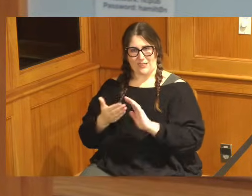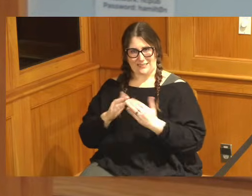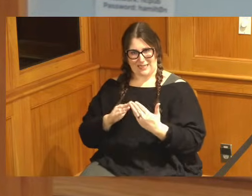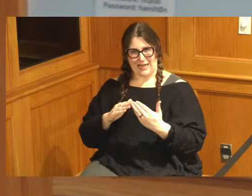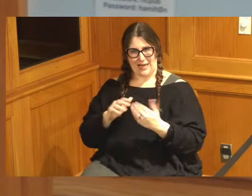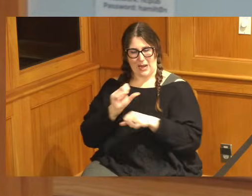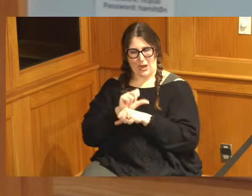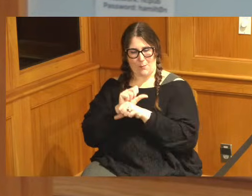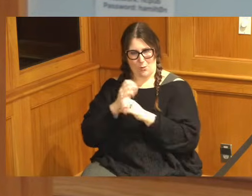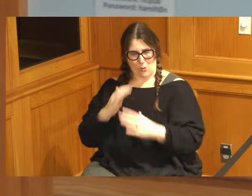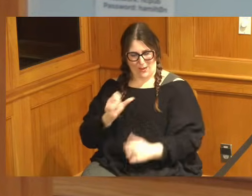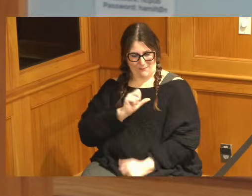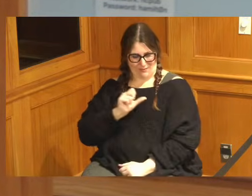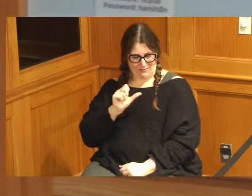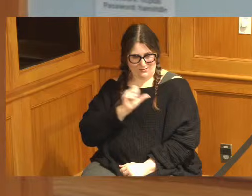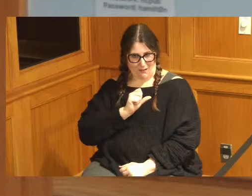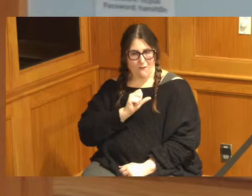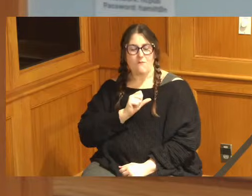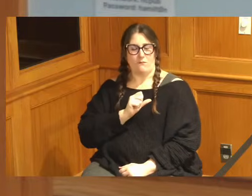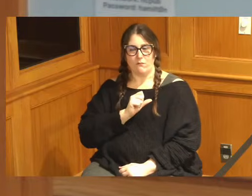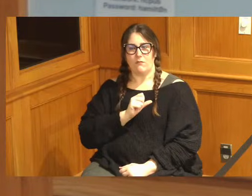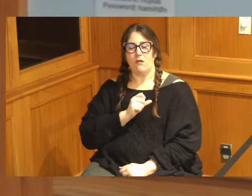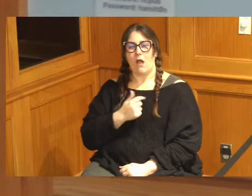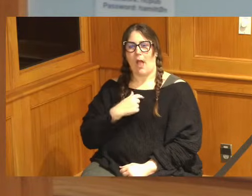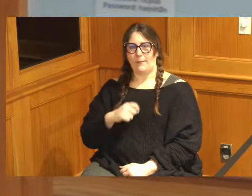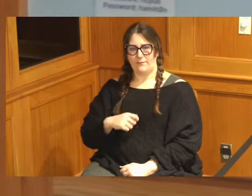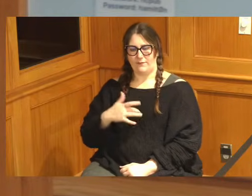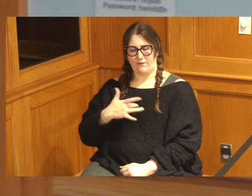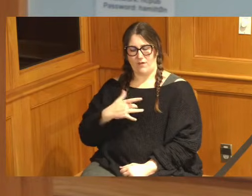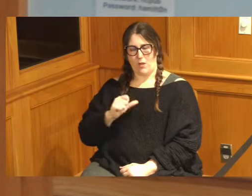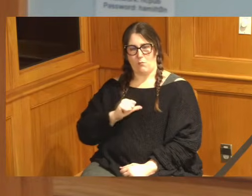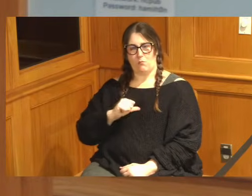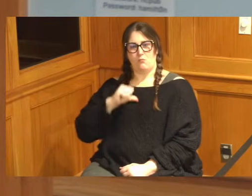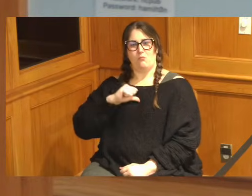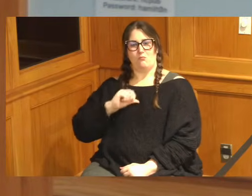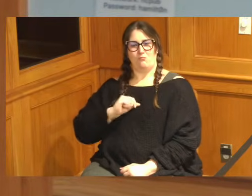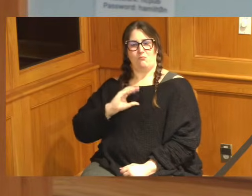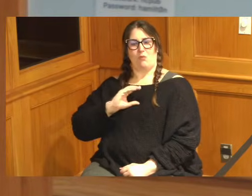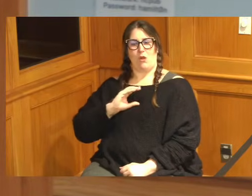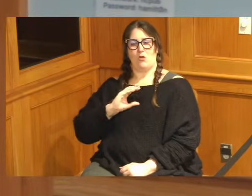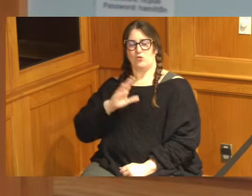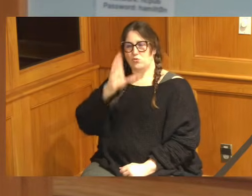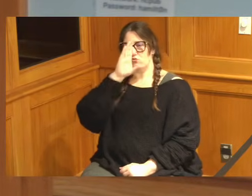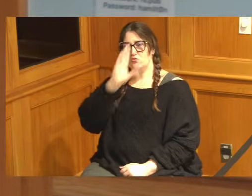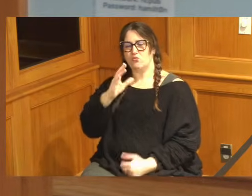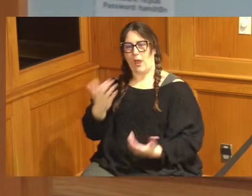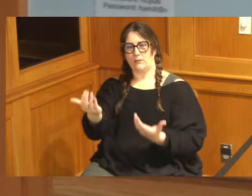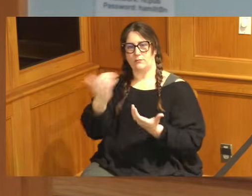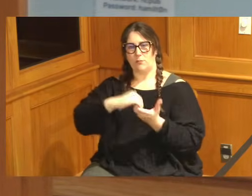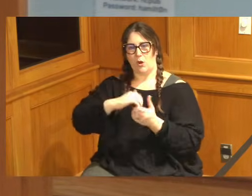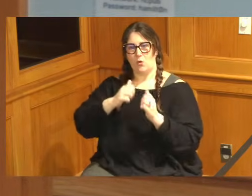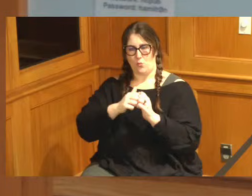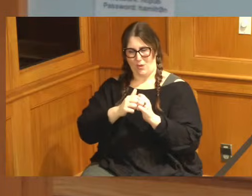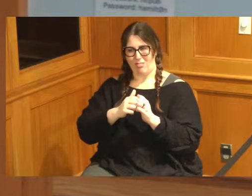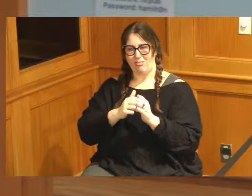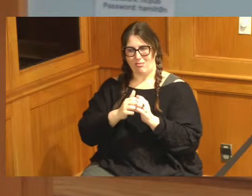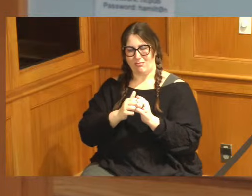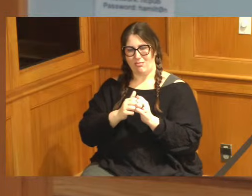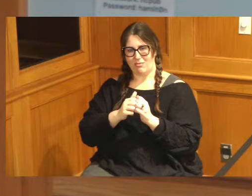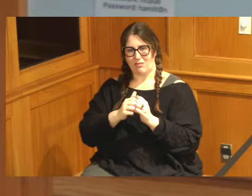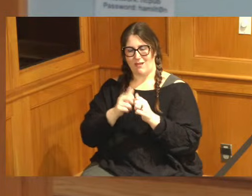we have built a relationship of working directly with the County Administration not just the senior